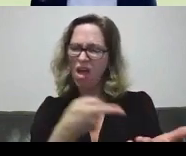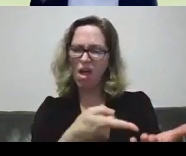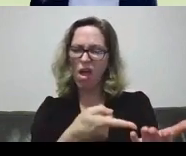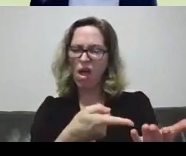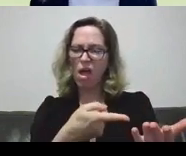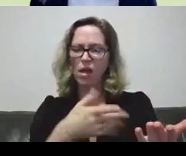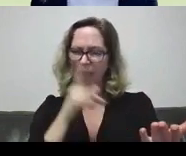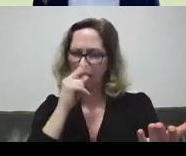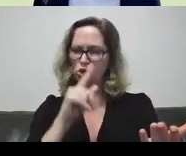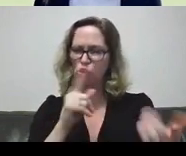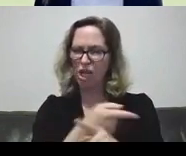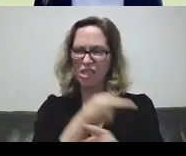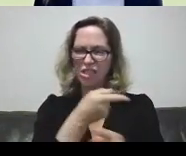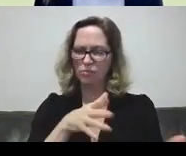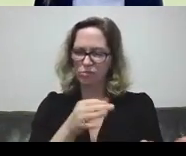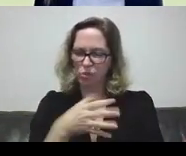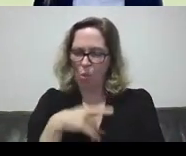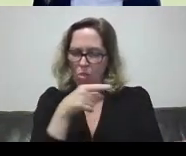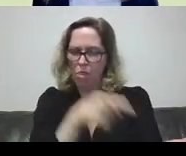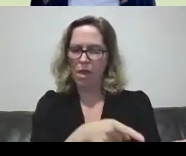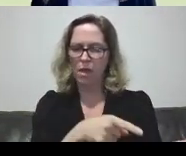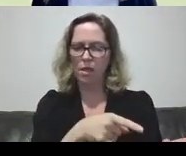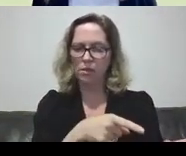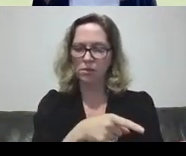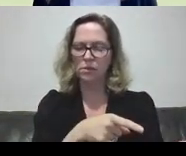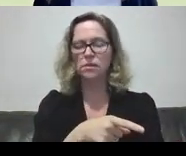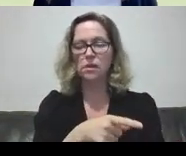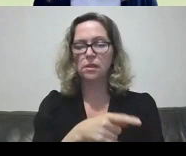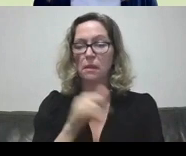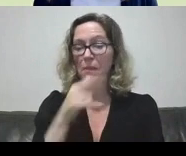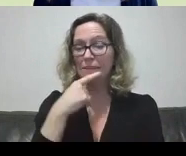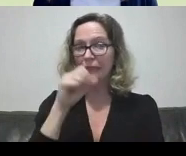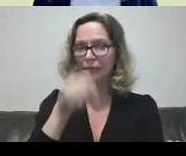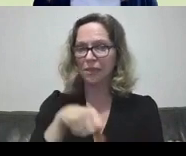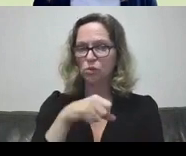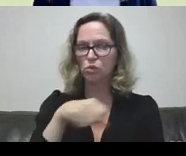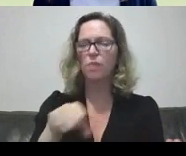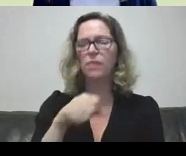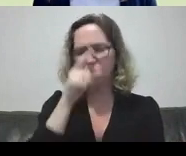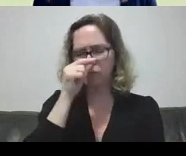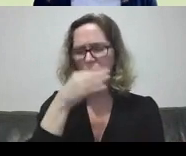may not but you can always ask a service agreement can be very a very